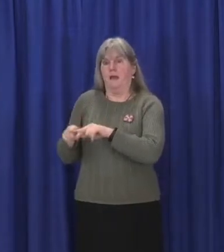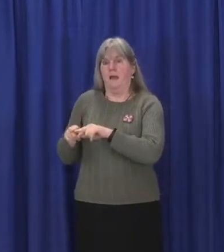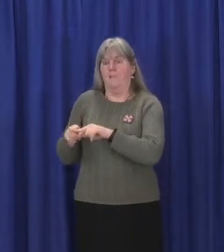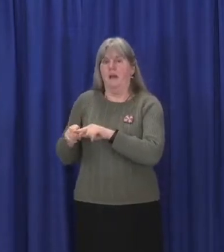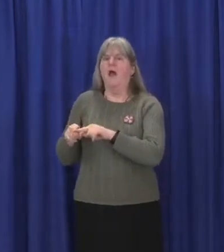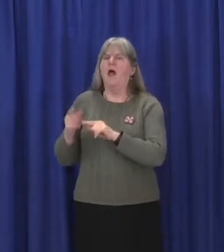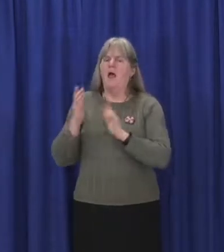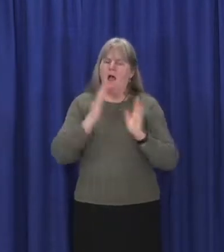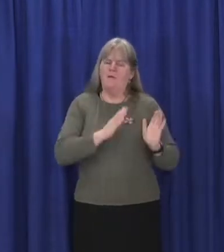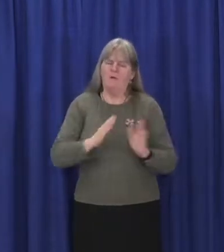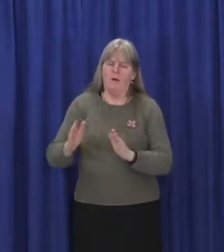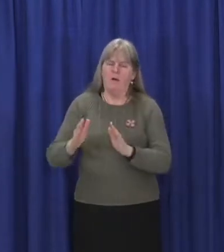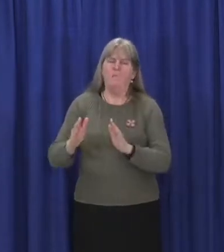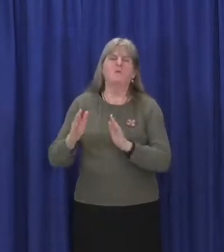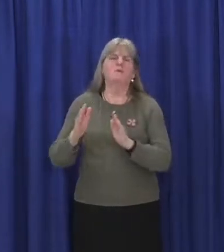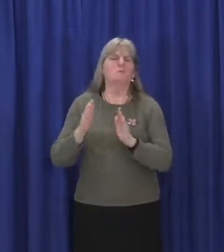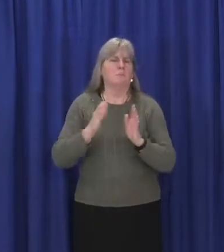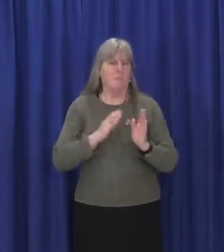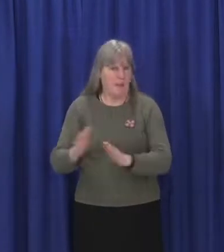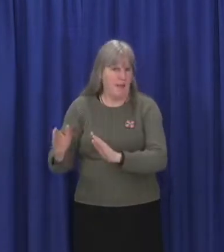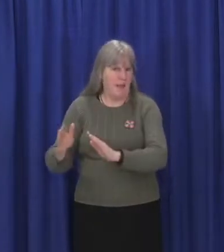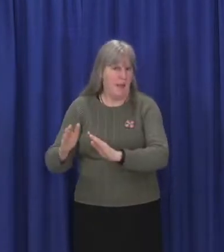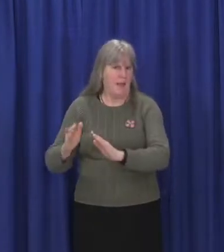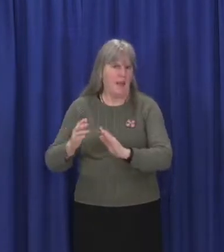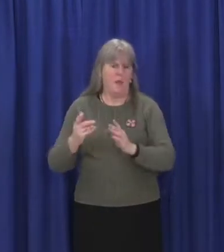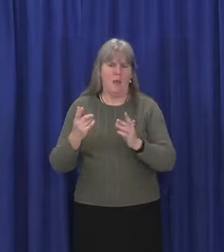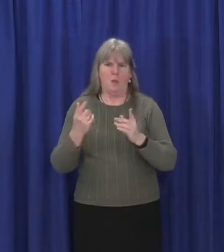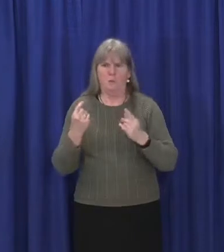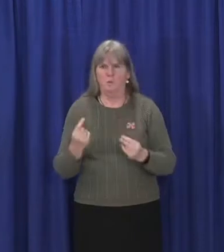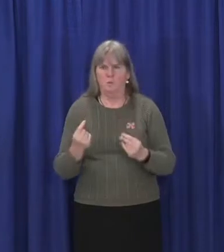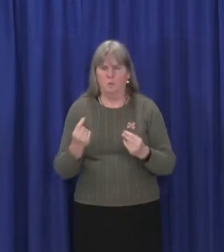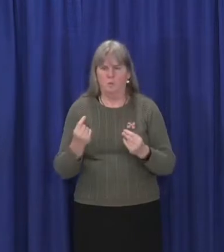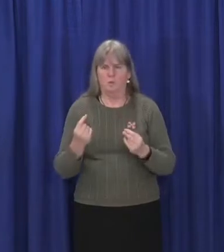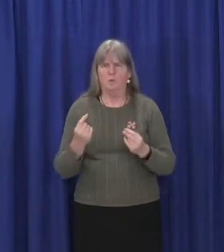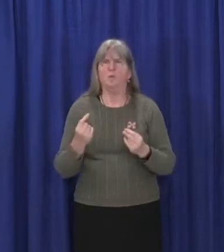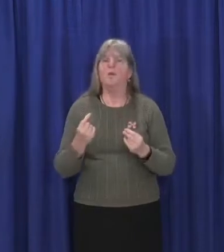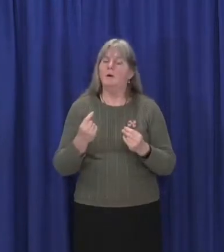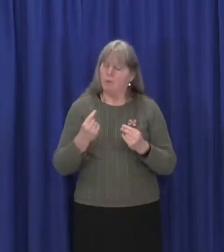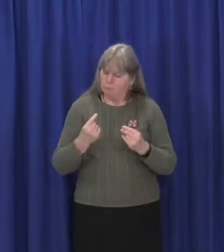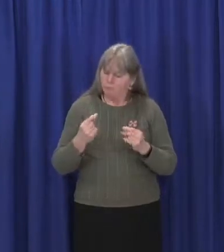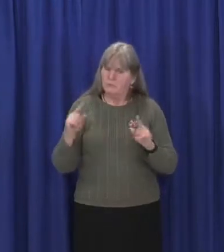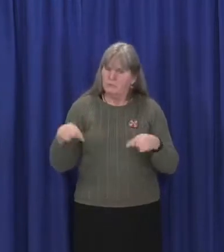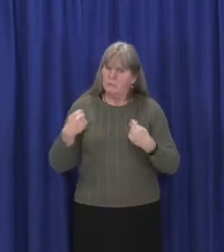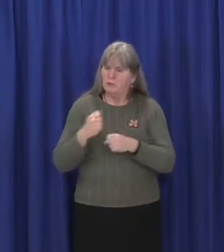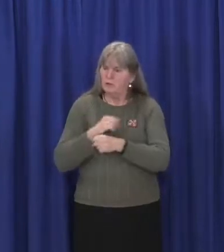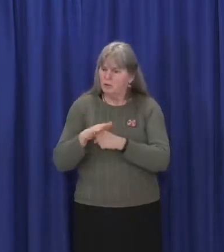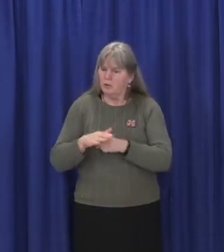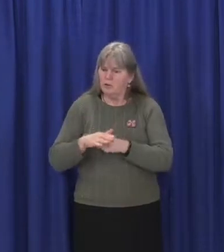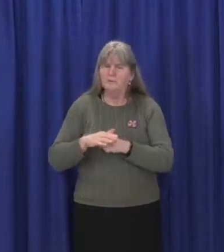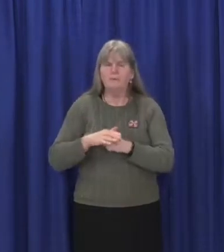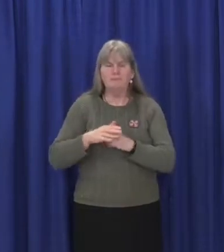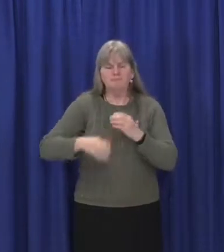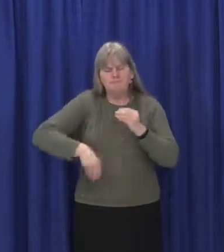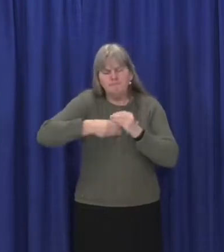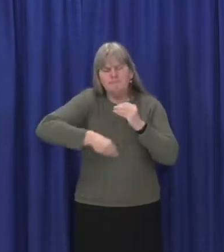long term care facilities. And we have improved these and built upon them throughout the pandemic. When we have an outbreak,